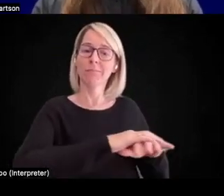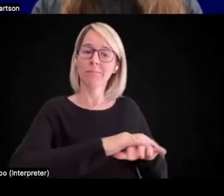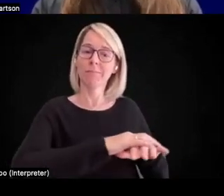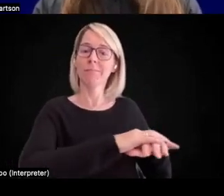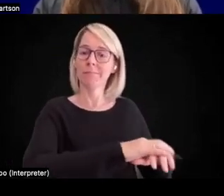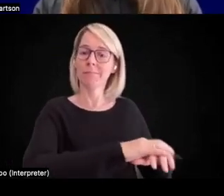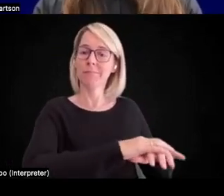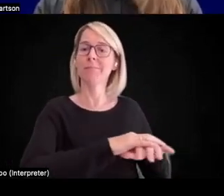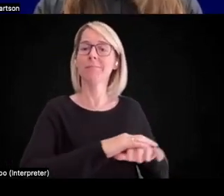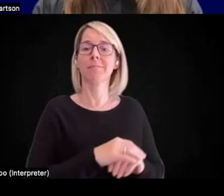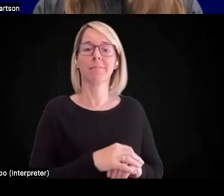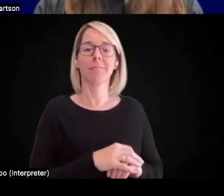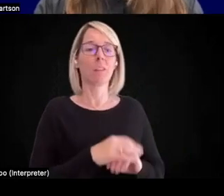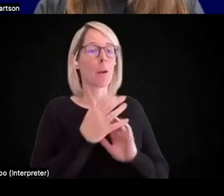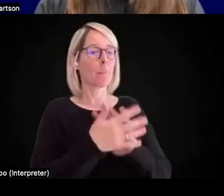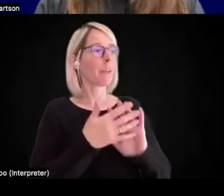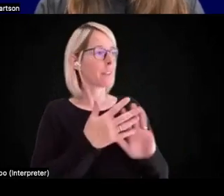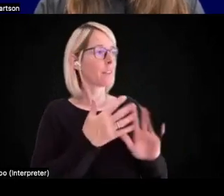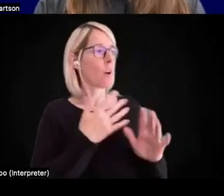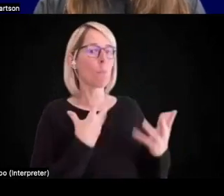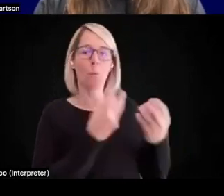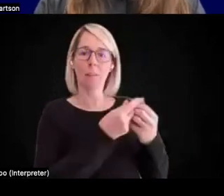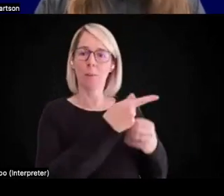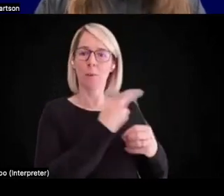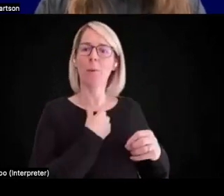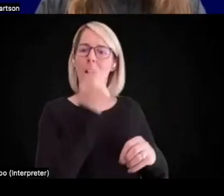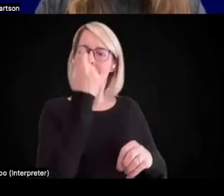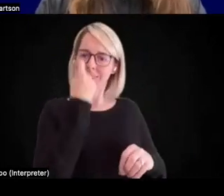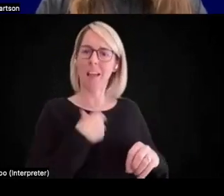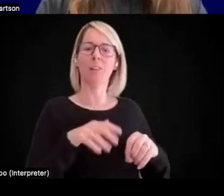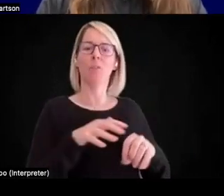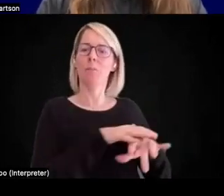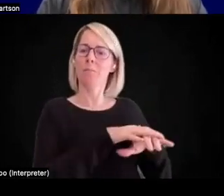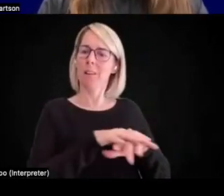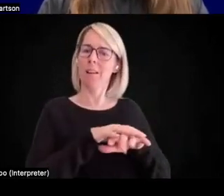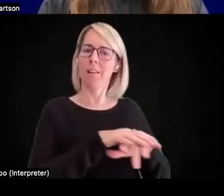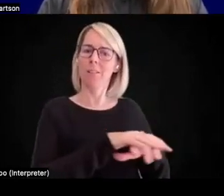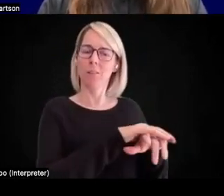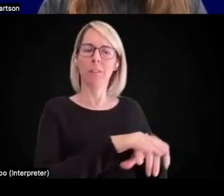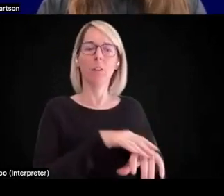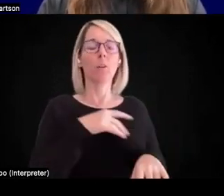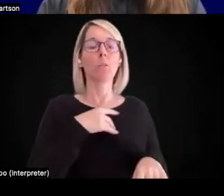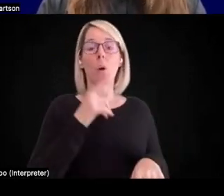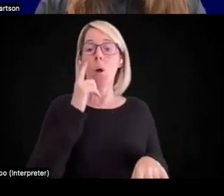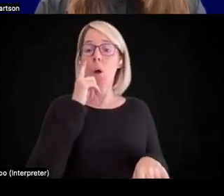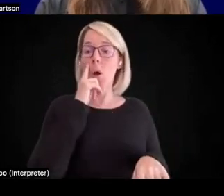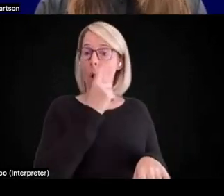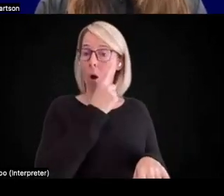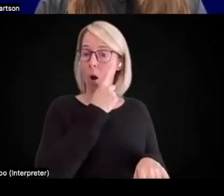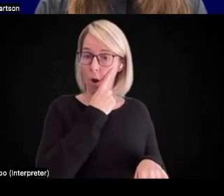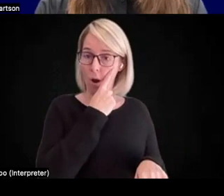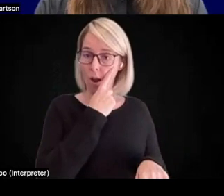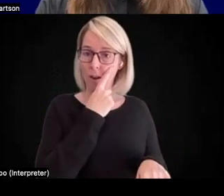you're playing the piano". What our eye gaze would tell somebody who could see it,